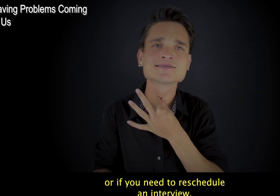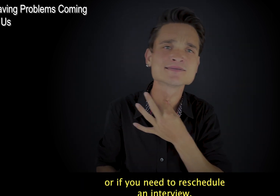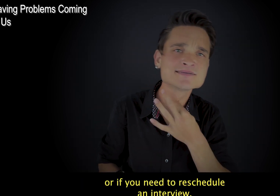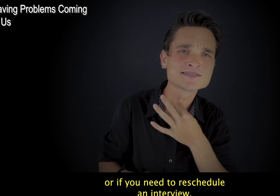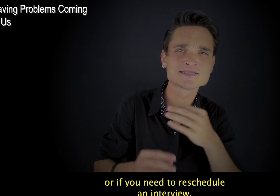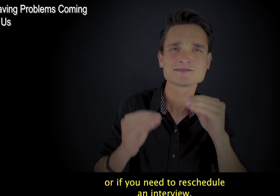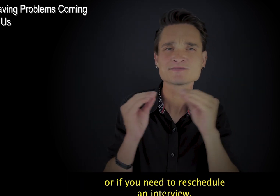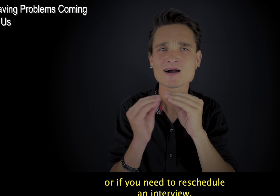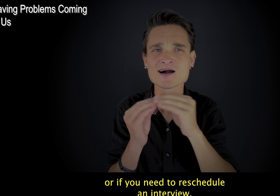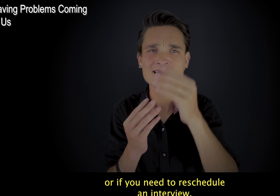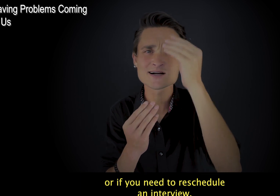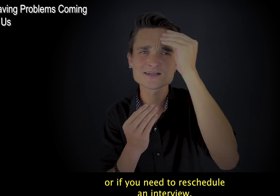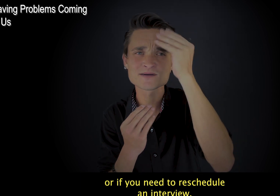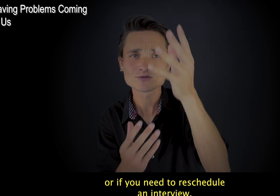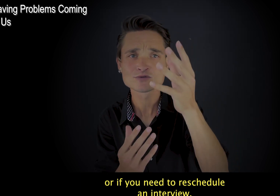or if you need to reschedule an interview.